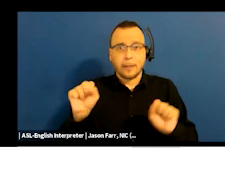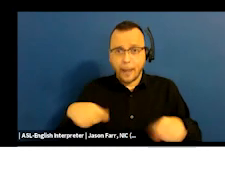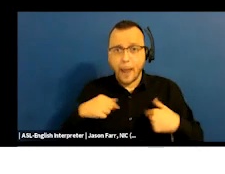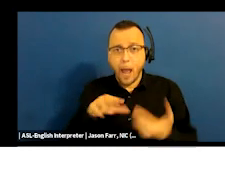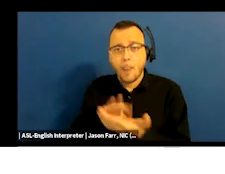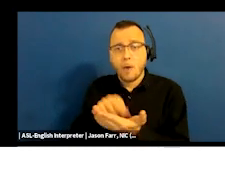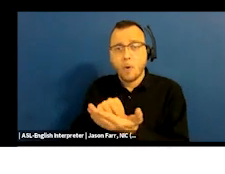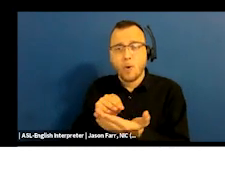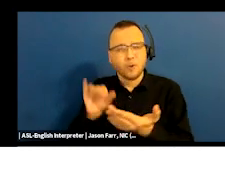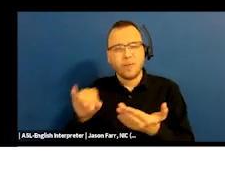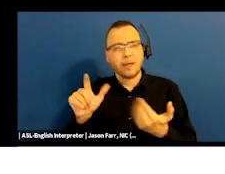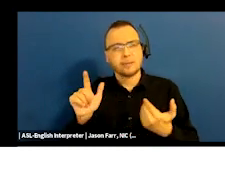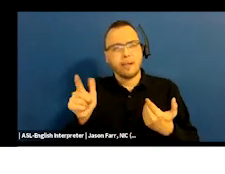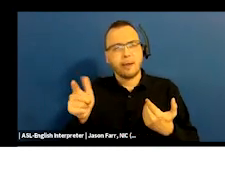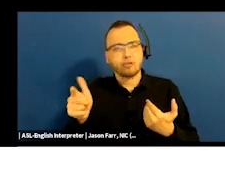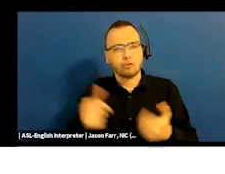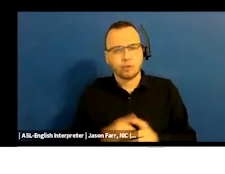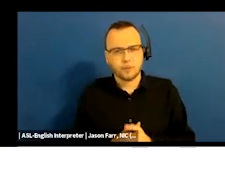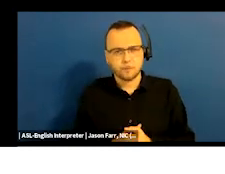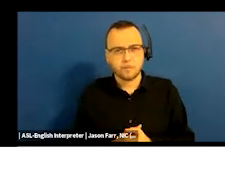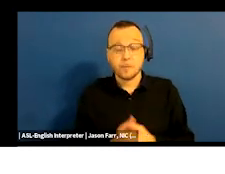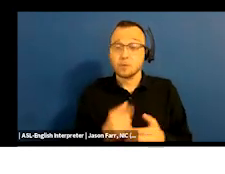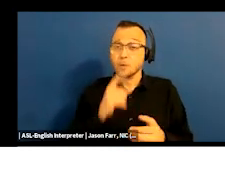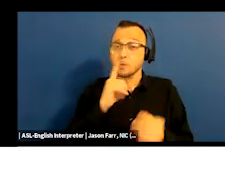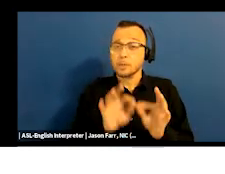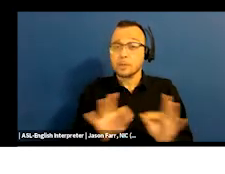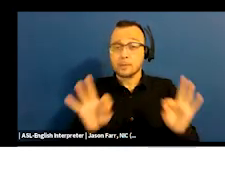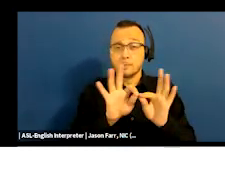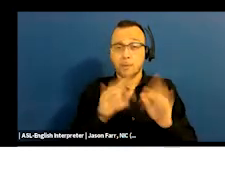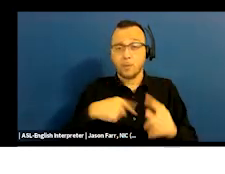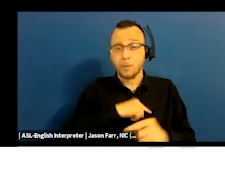So their brain's primary focus is on their safety.